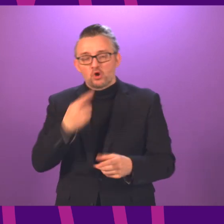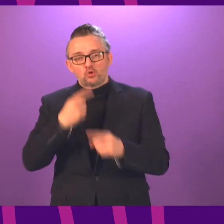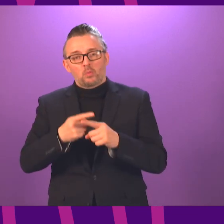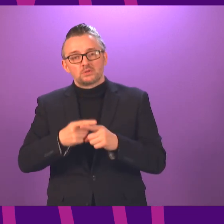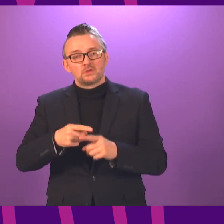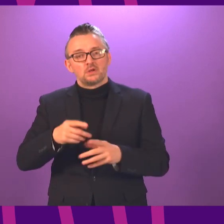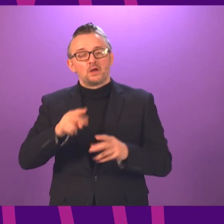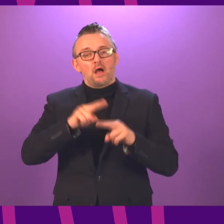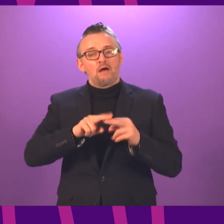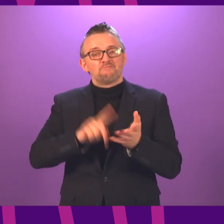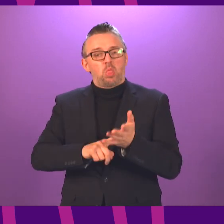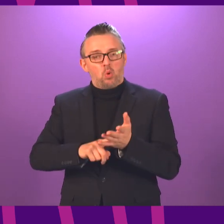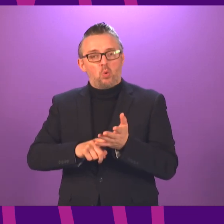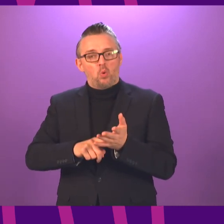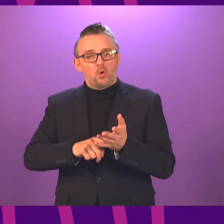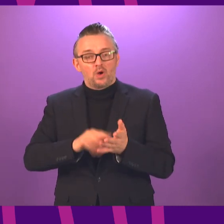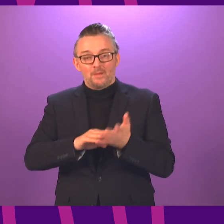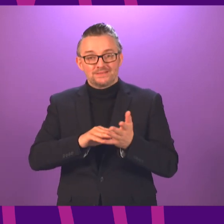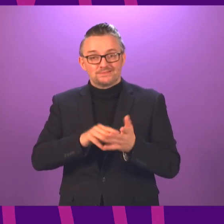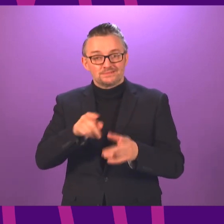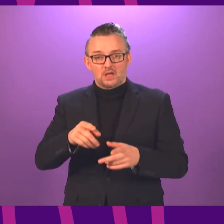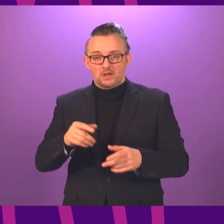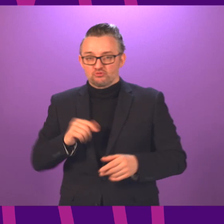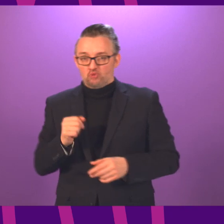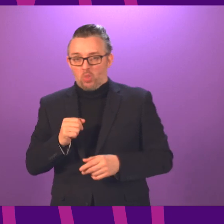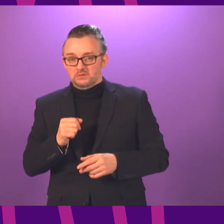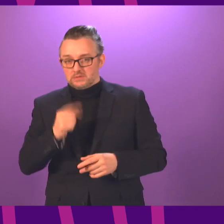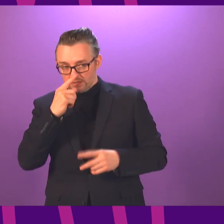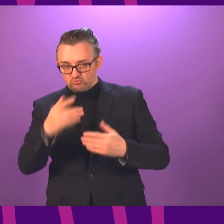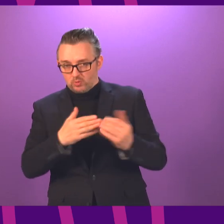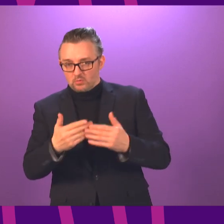scheme to reflect the needs of Scotland’s approach to the existing lockdown that the